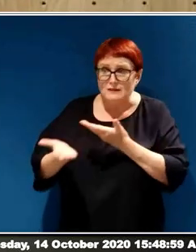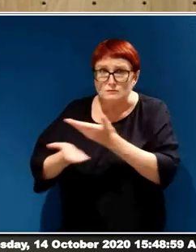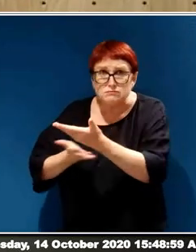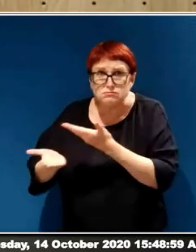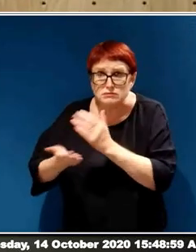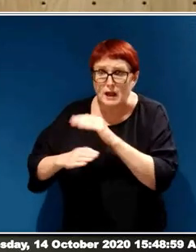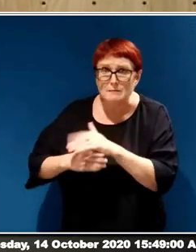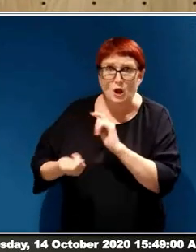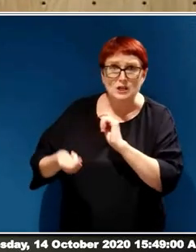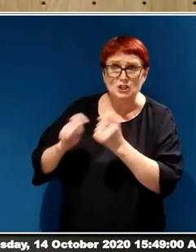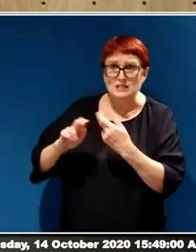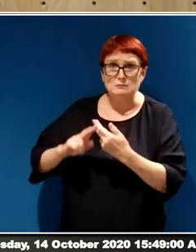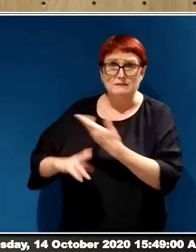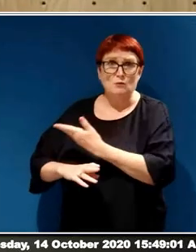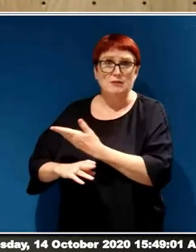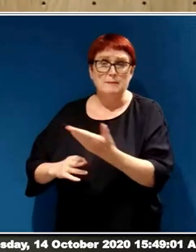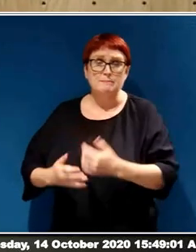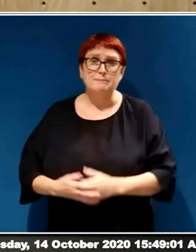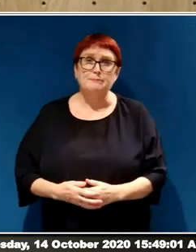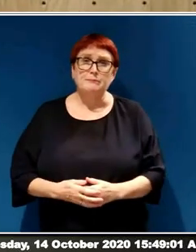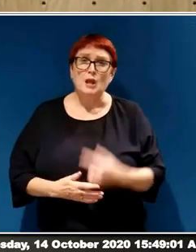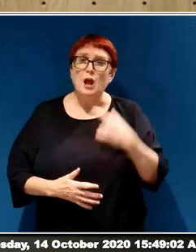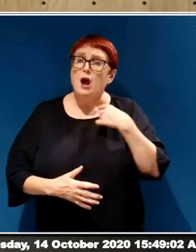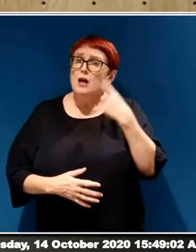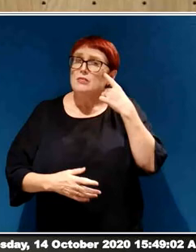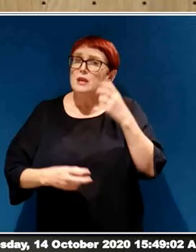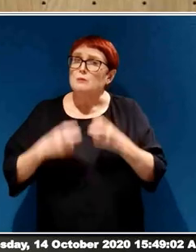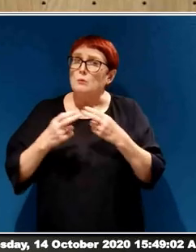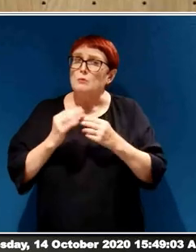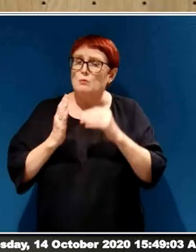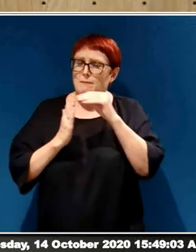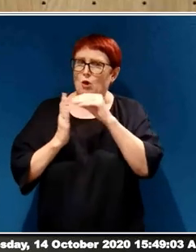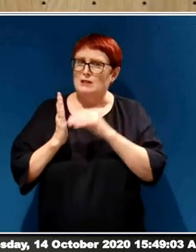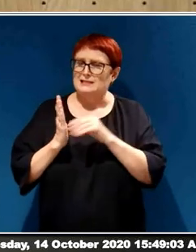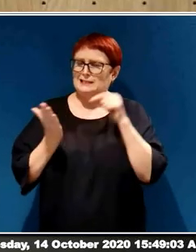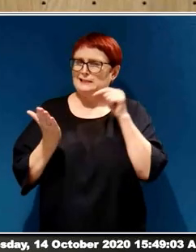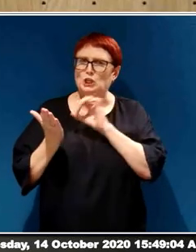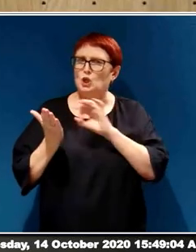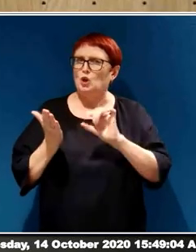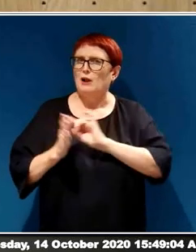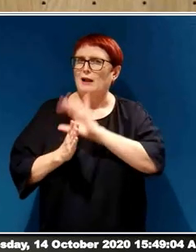I don't think policy is clear for that set of students. Thank you.